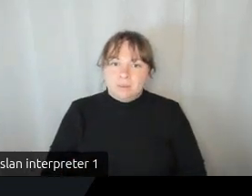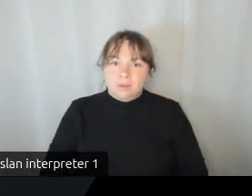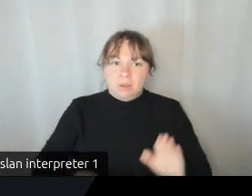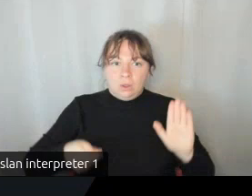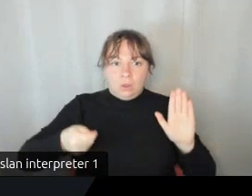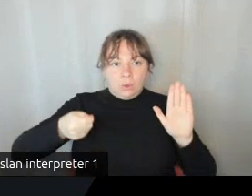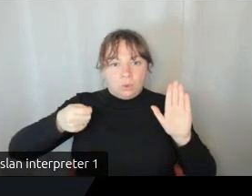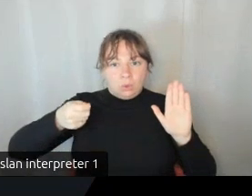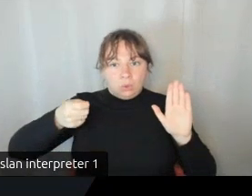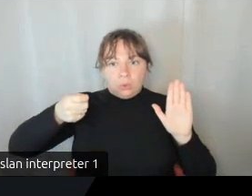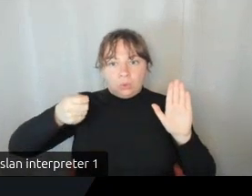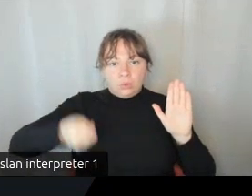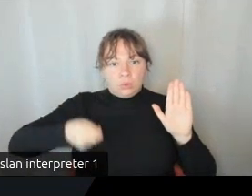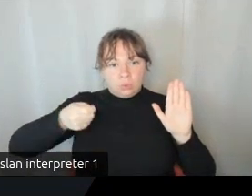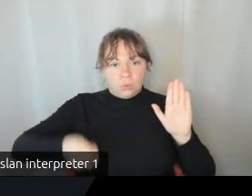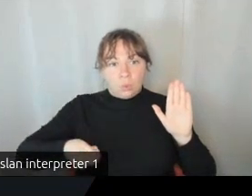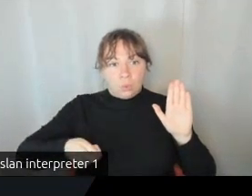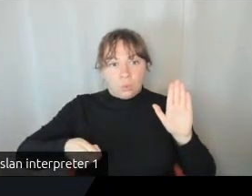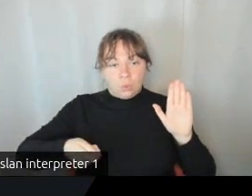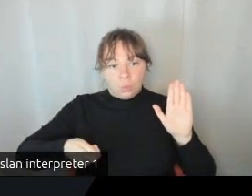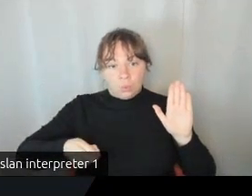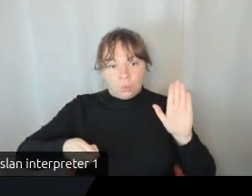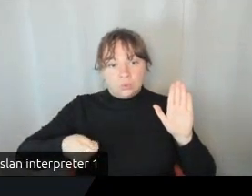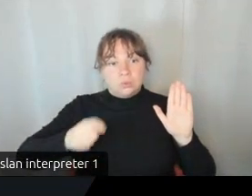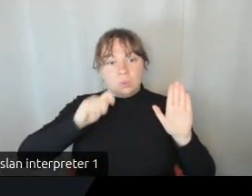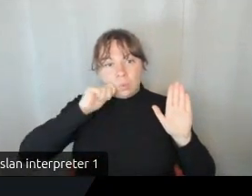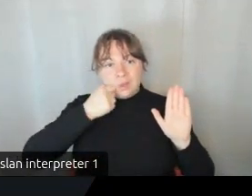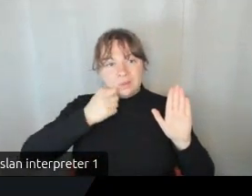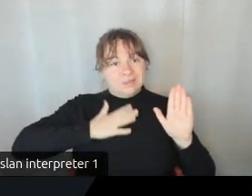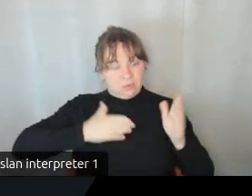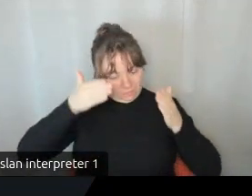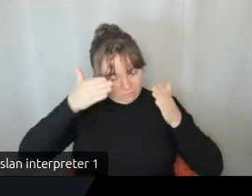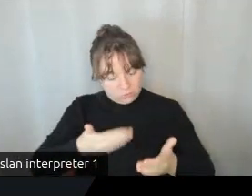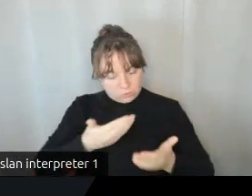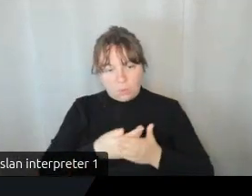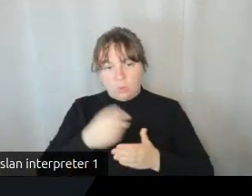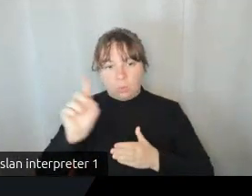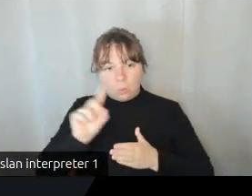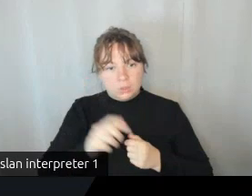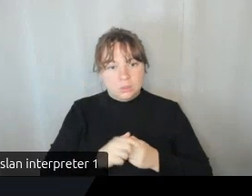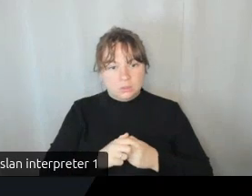2012 sets out that the court must have regard to the following. So an any expressed wishes